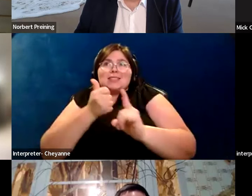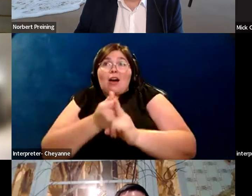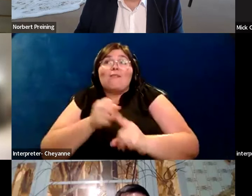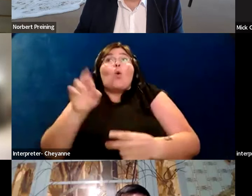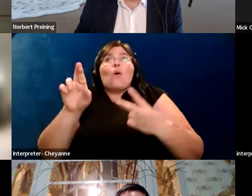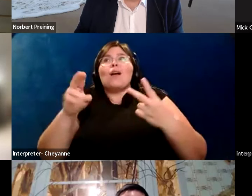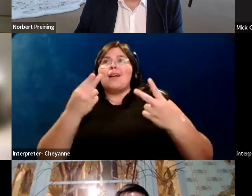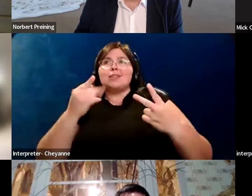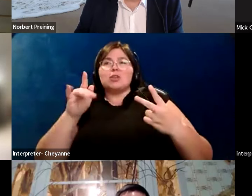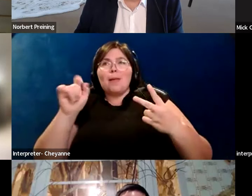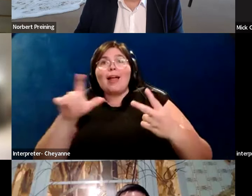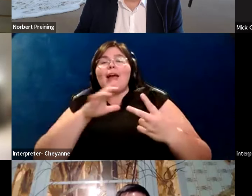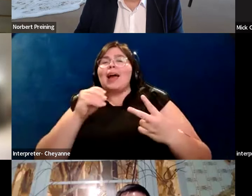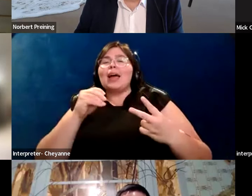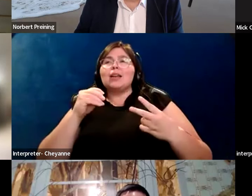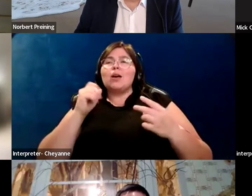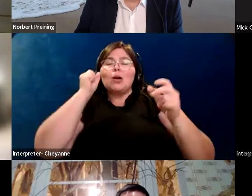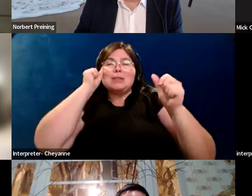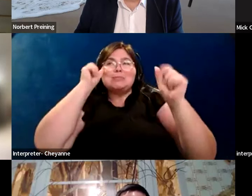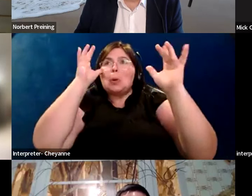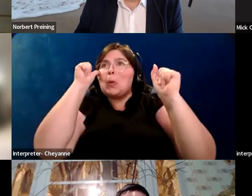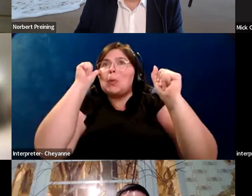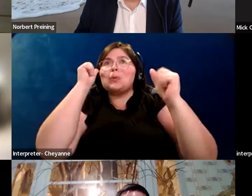And it's wonderful to see projects